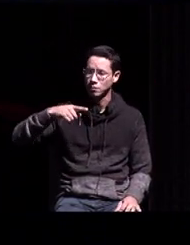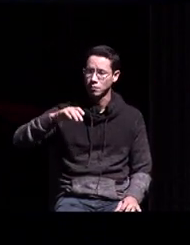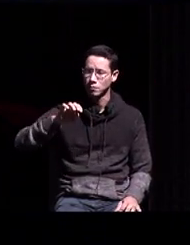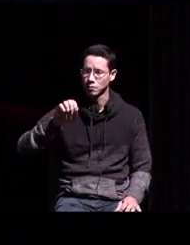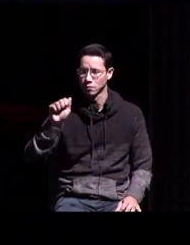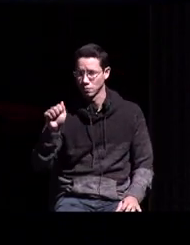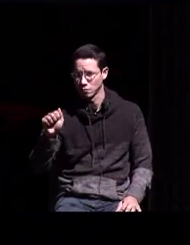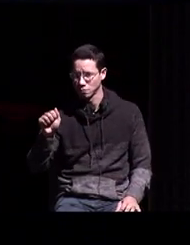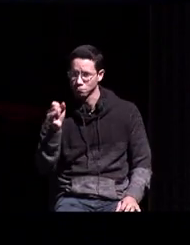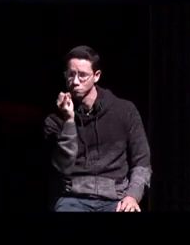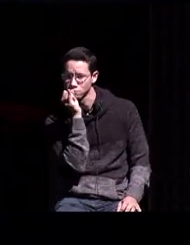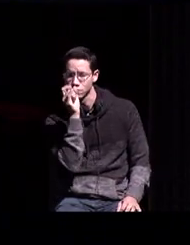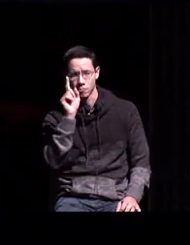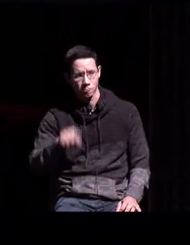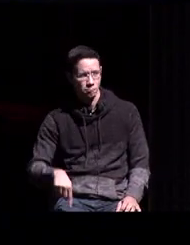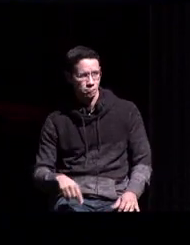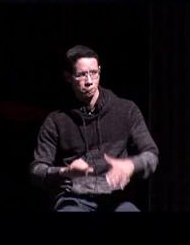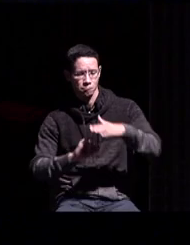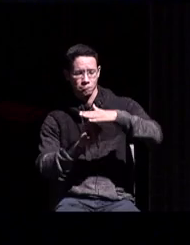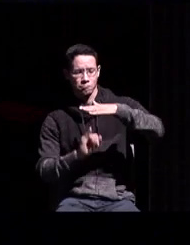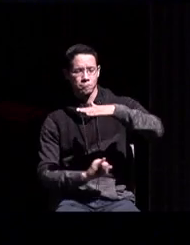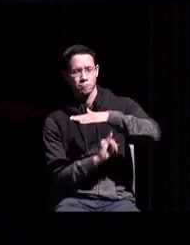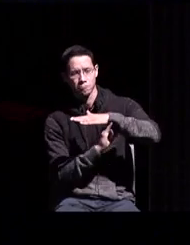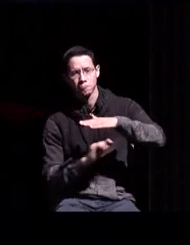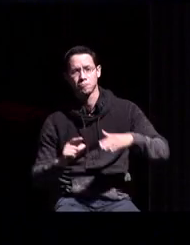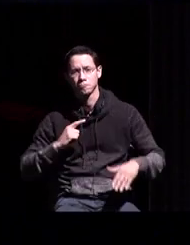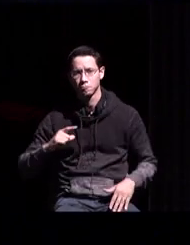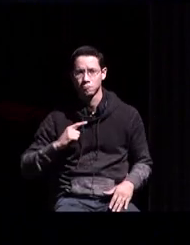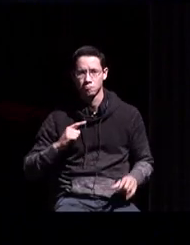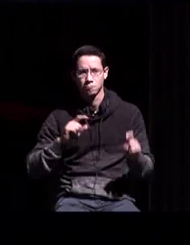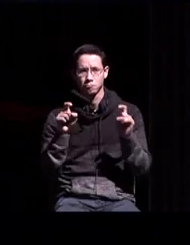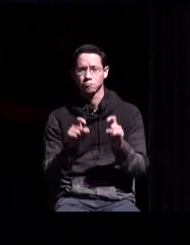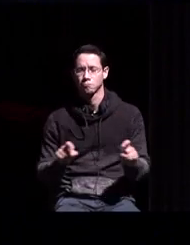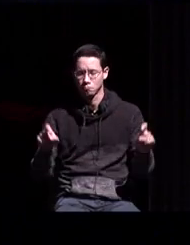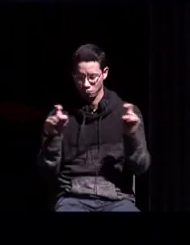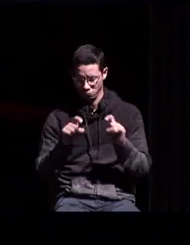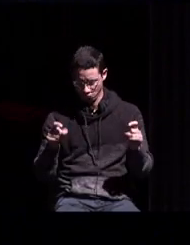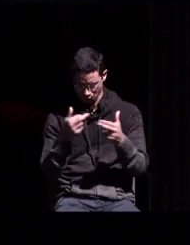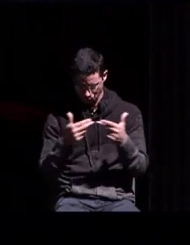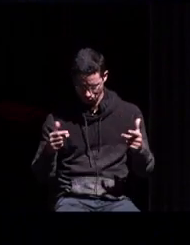that has an interesting data systematization platform.